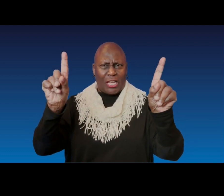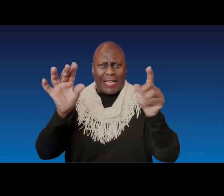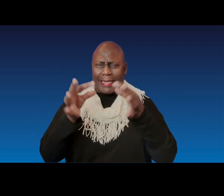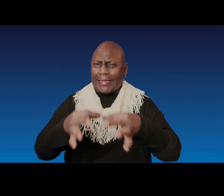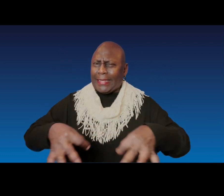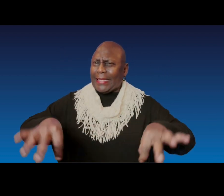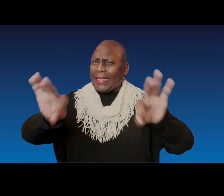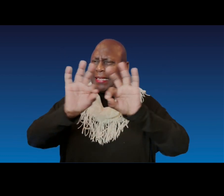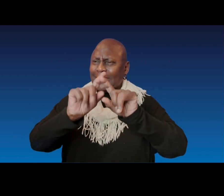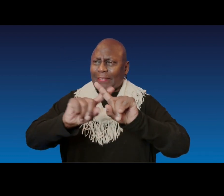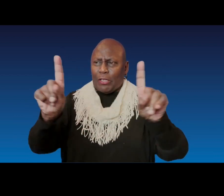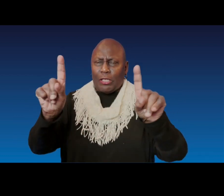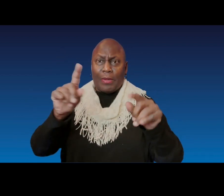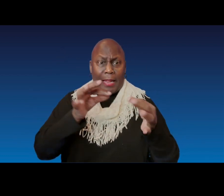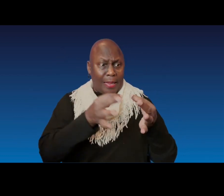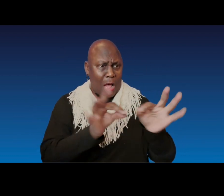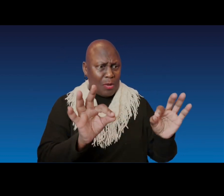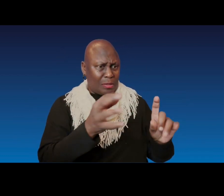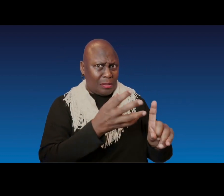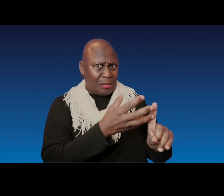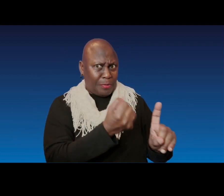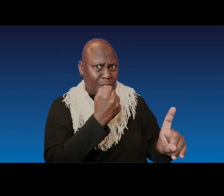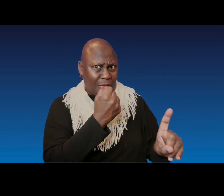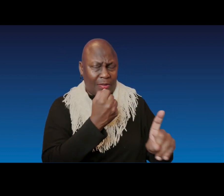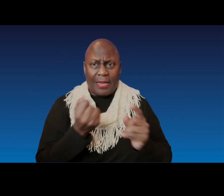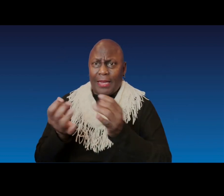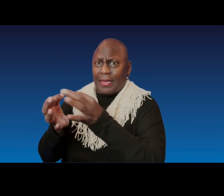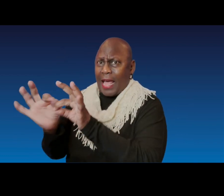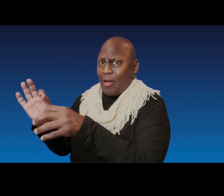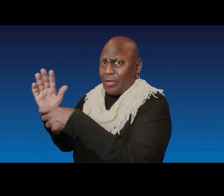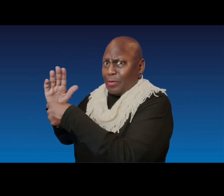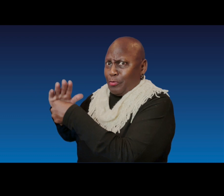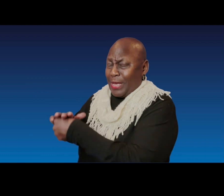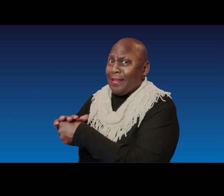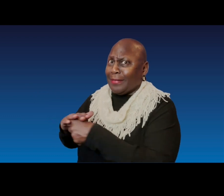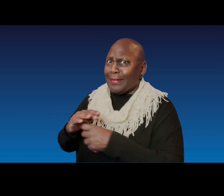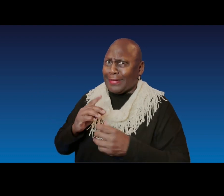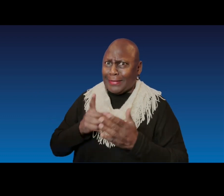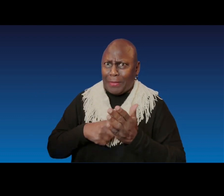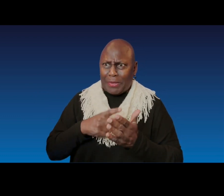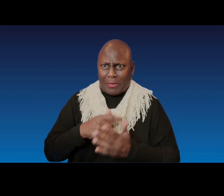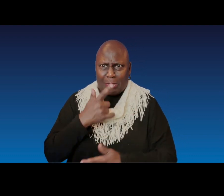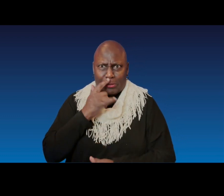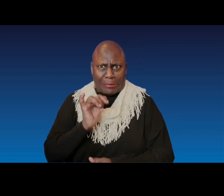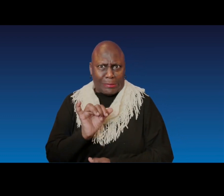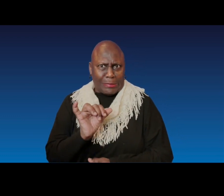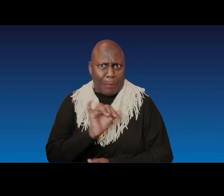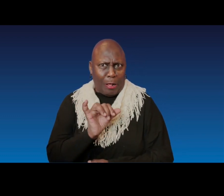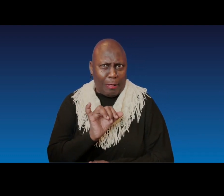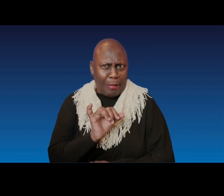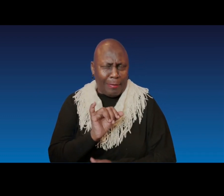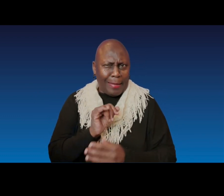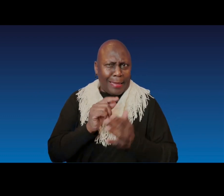between language deprivation and language suppression. In they sometimes may seem similar